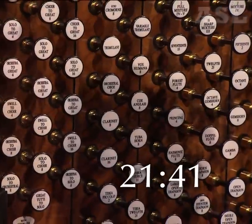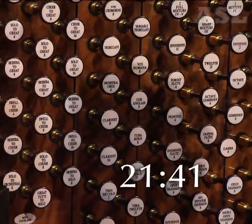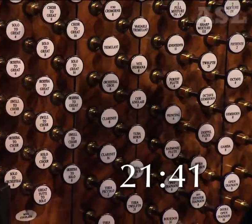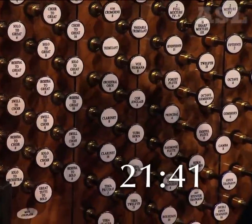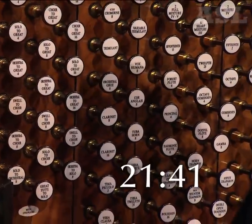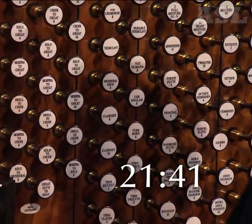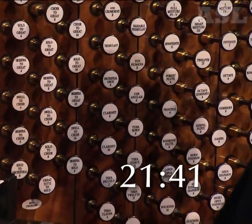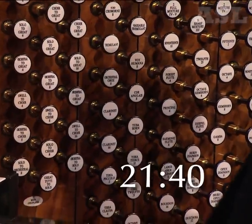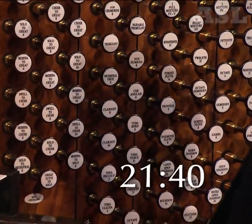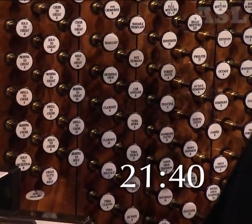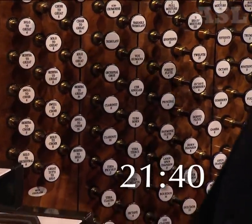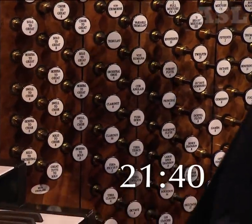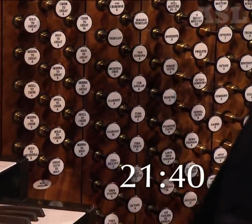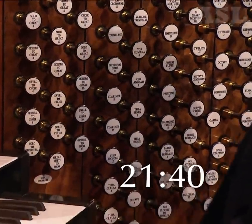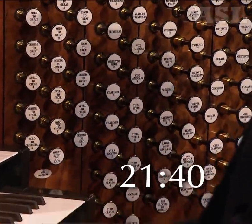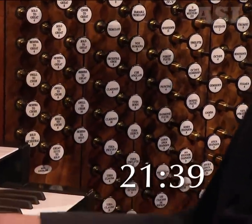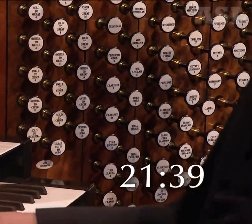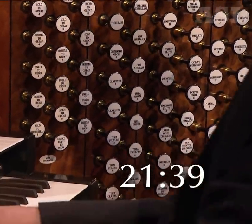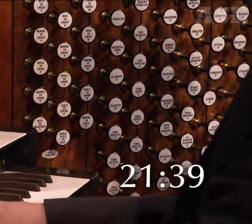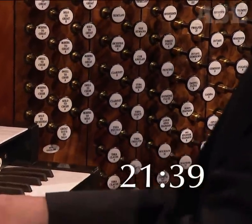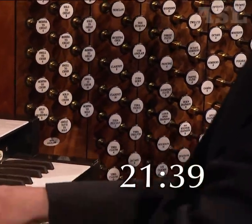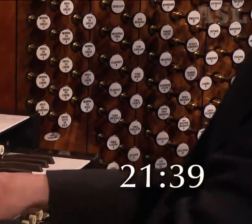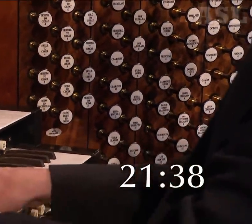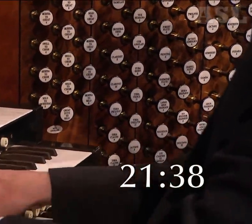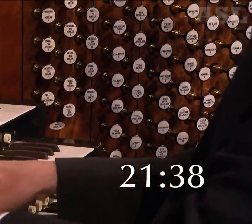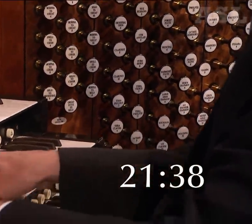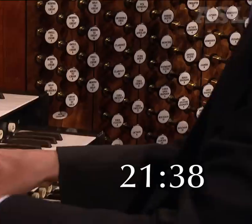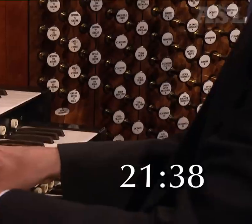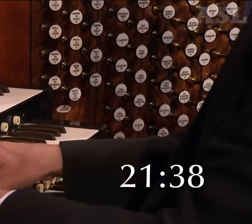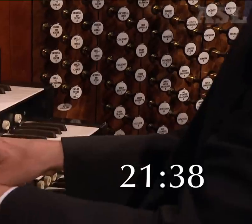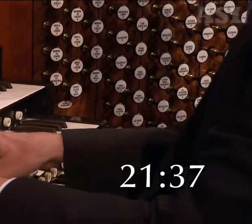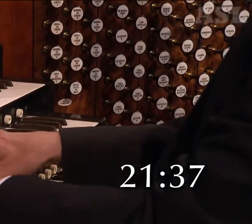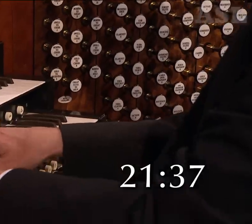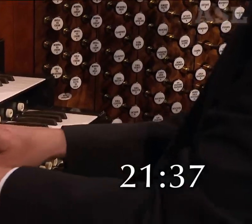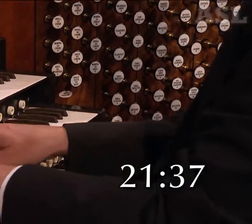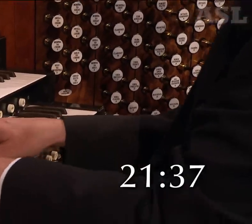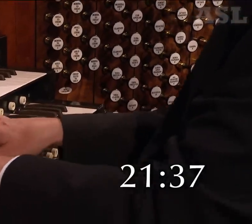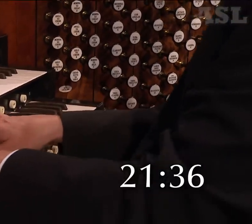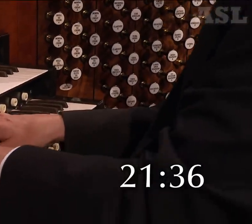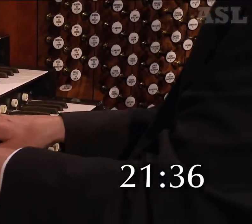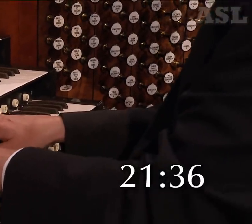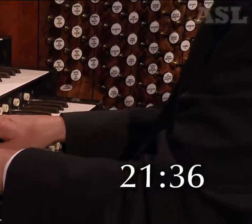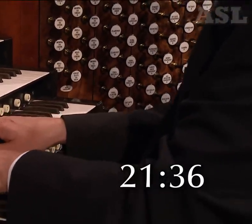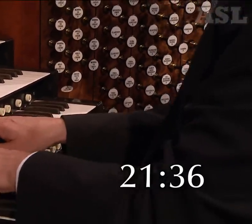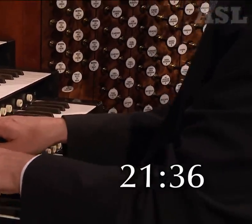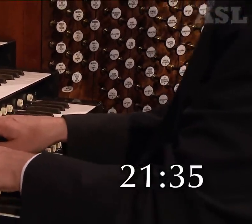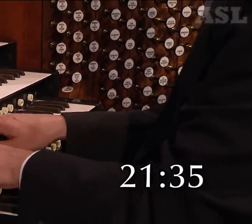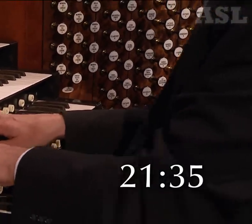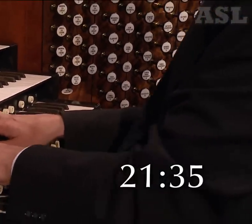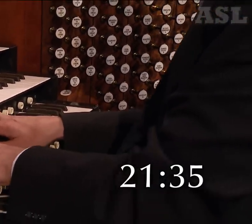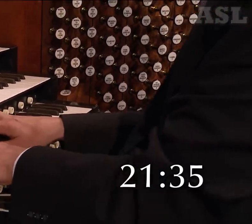THIS IS THE ENGLISH CLOSED CAPTION CHANNEL OF THE CHURCH OF JESUS CHRIST OF LATTER-DAY SAINTS.